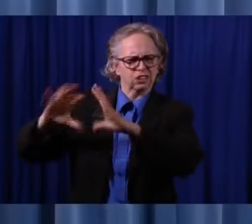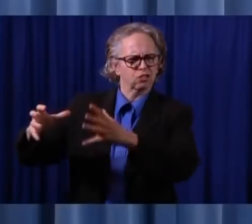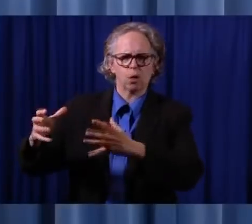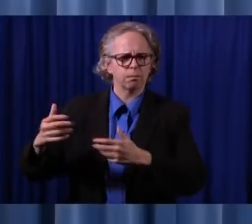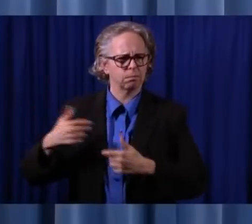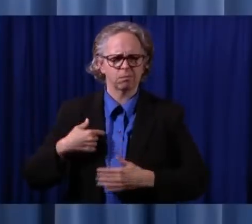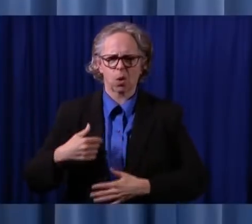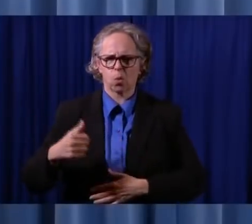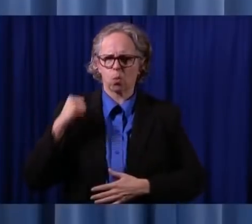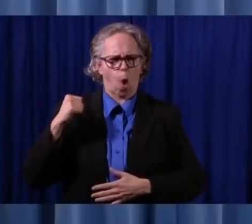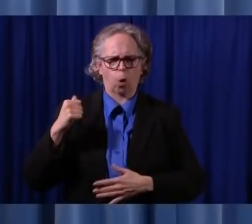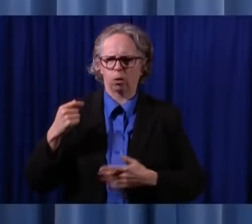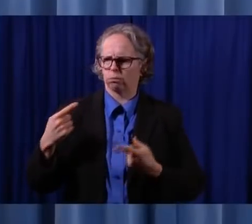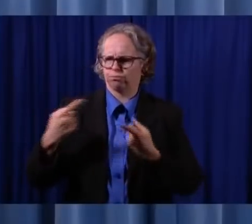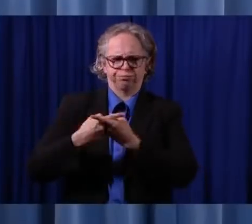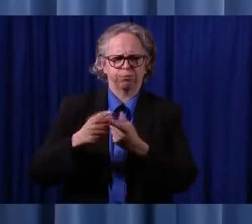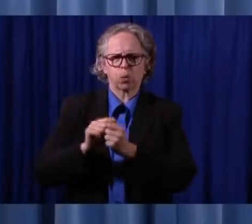PUBLIC ARGUMENT WITH MY FRIENDS